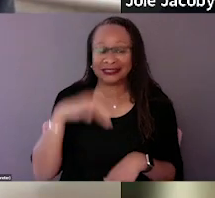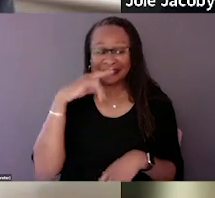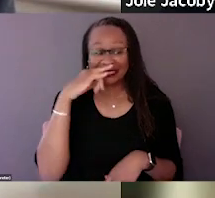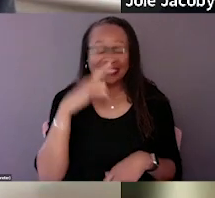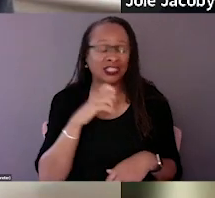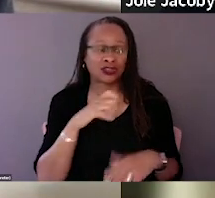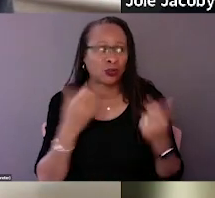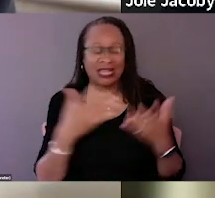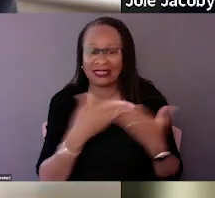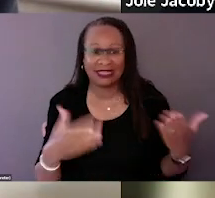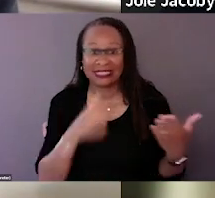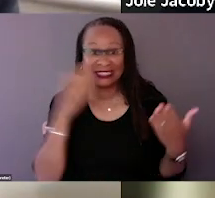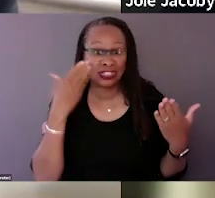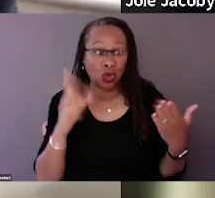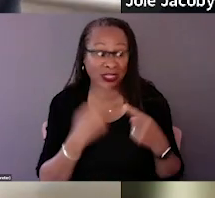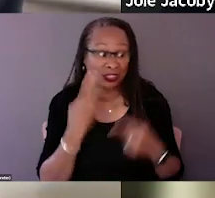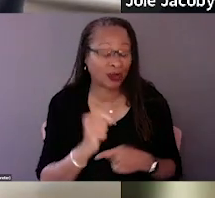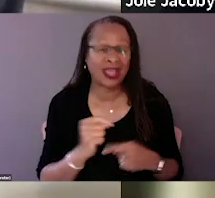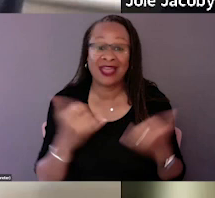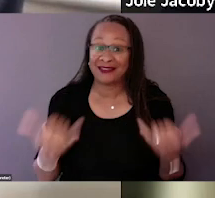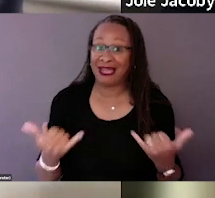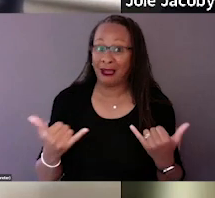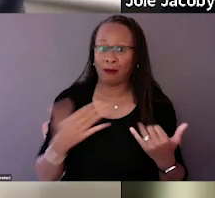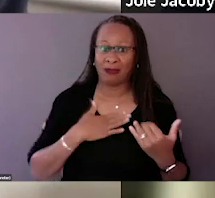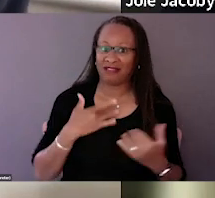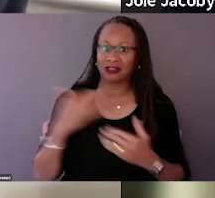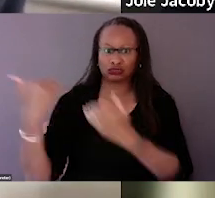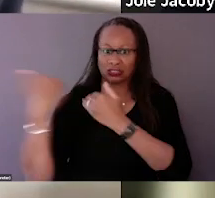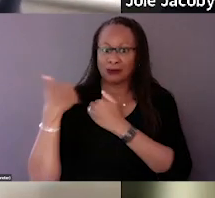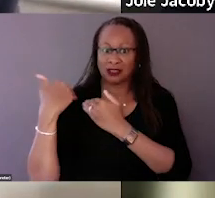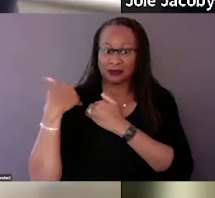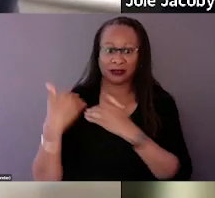And so, but now my feeling is responsibility, just because who knows if this platform will be around